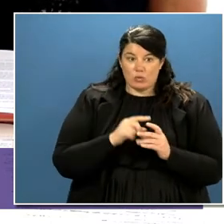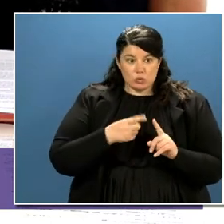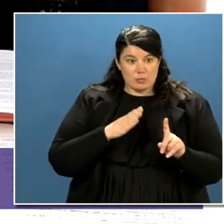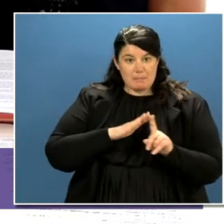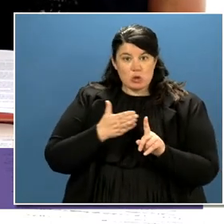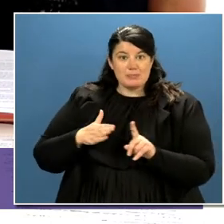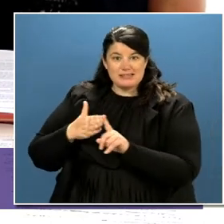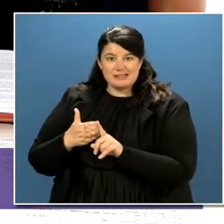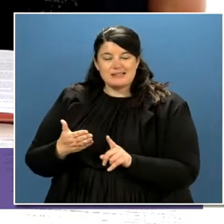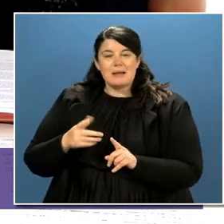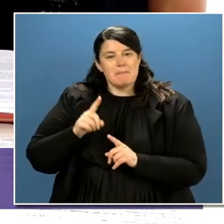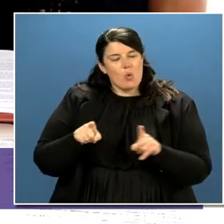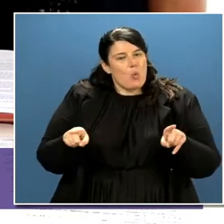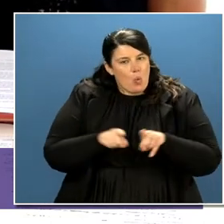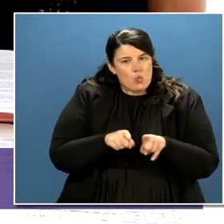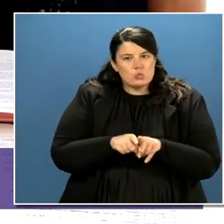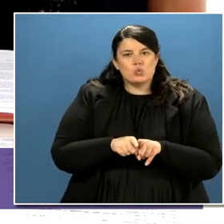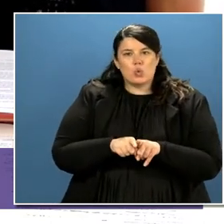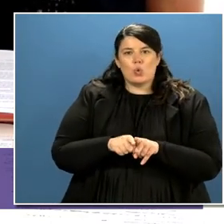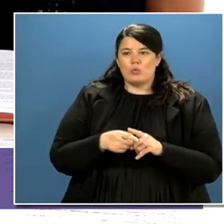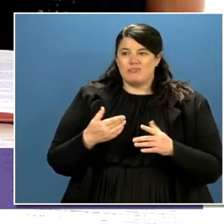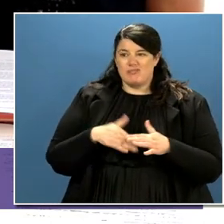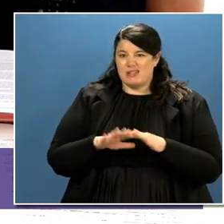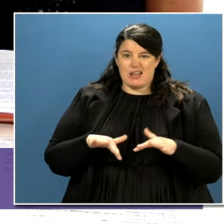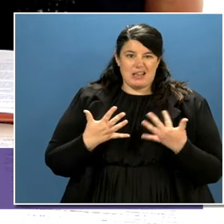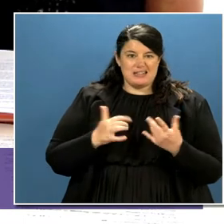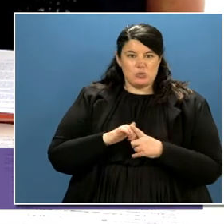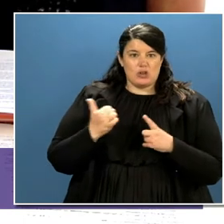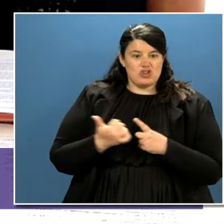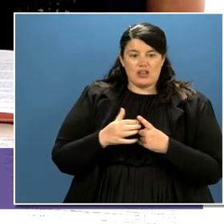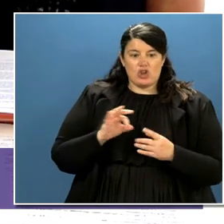but the second is it is in a situation that doesn't help particularly people